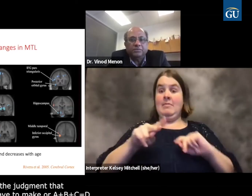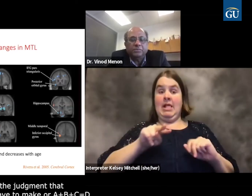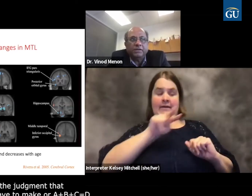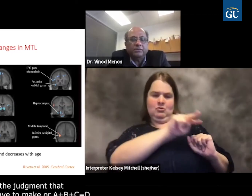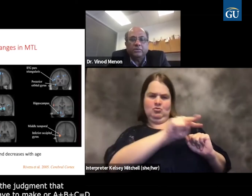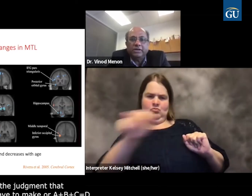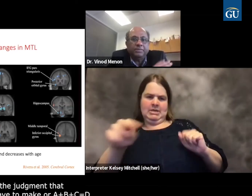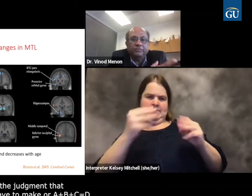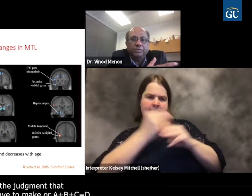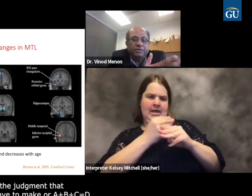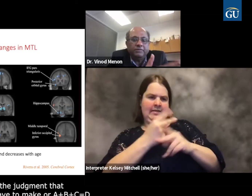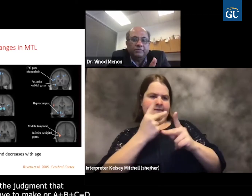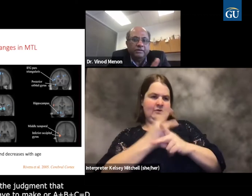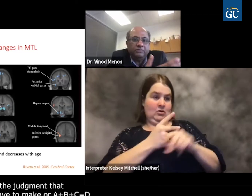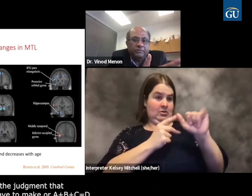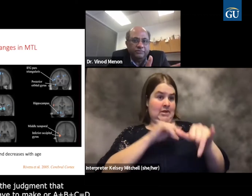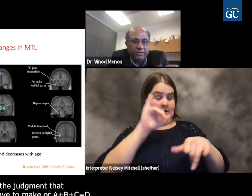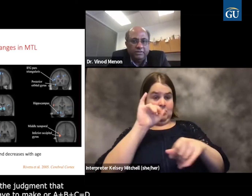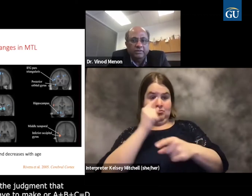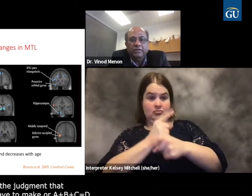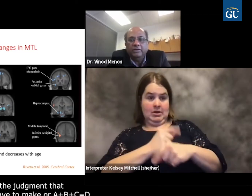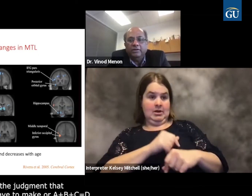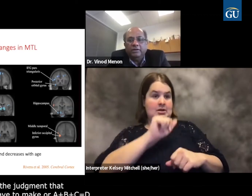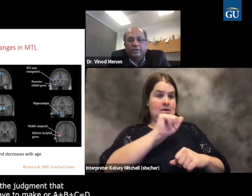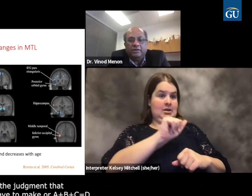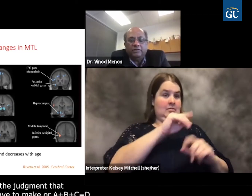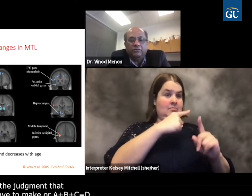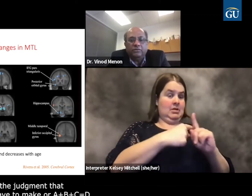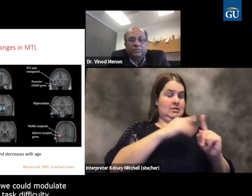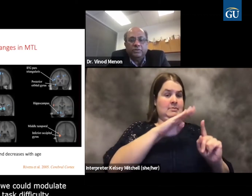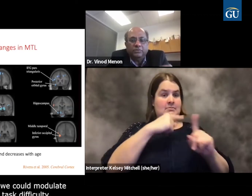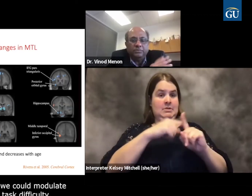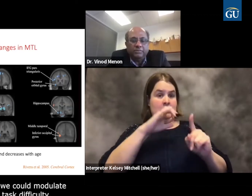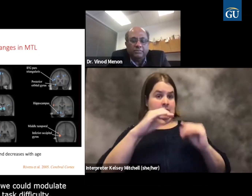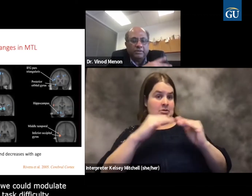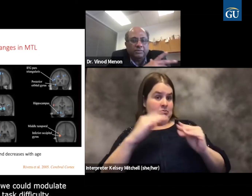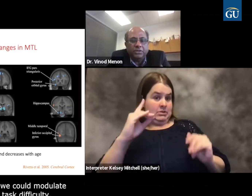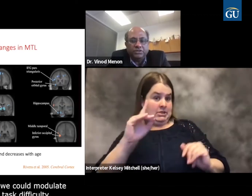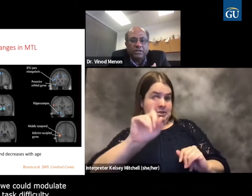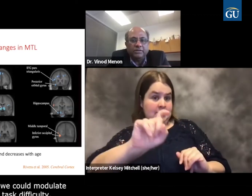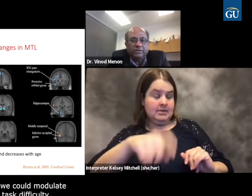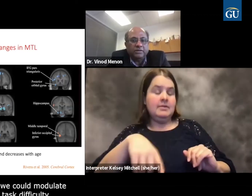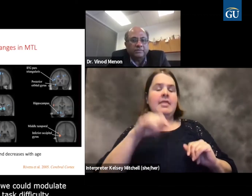that participants have to make or a plus b plus c equals d